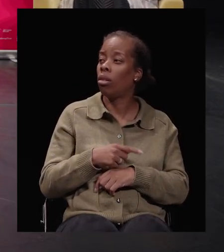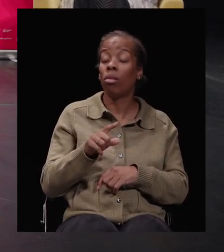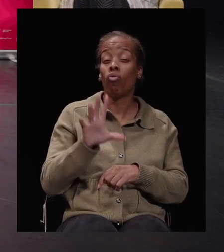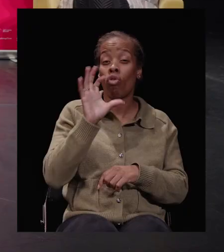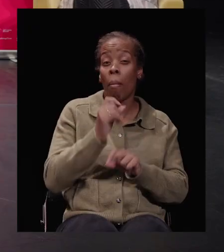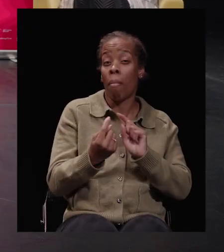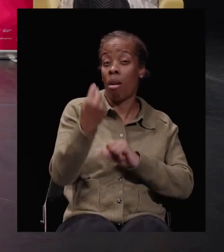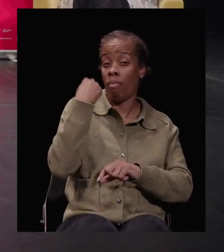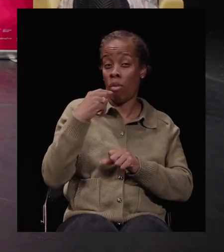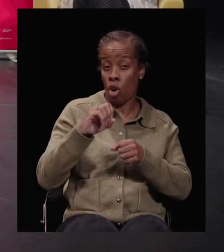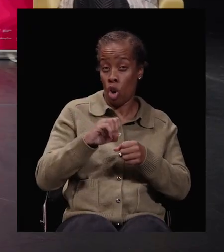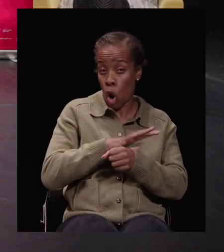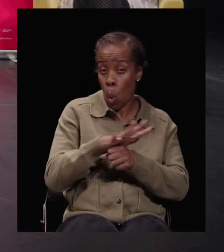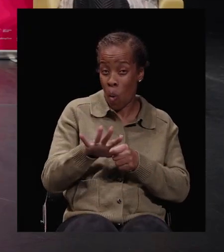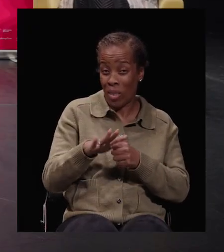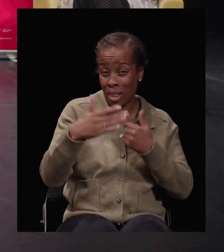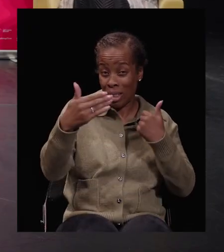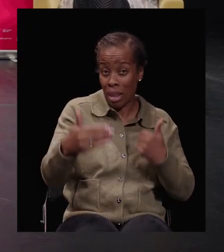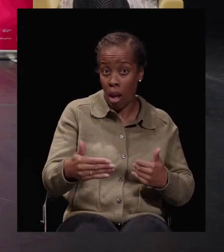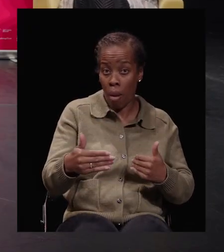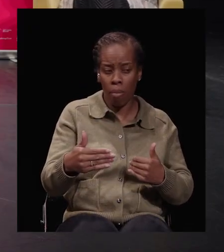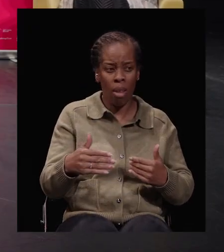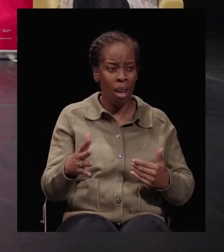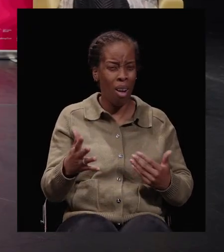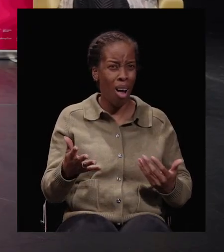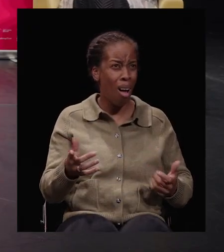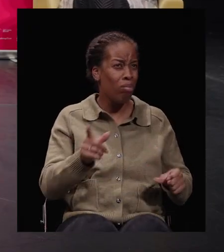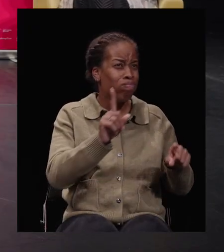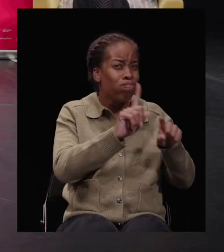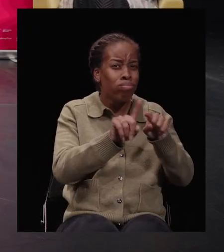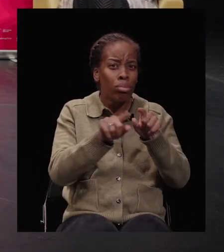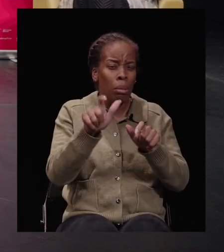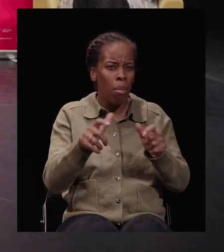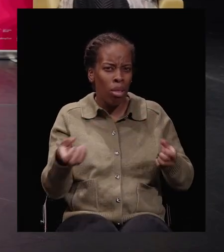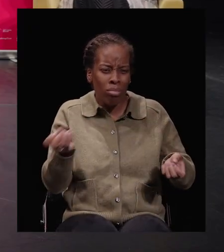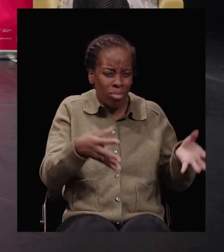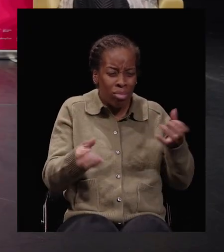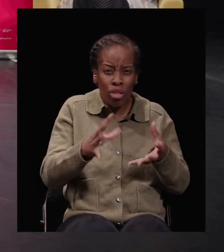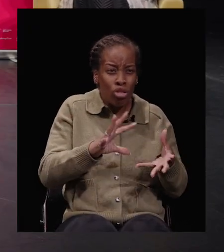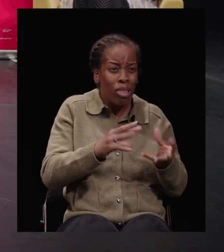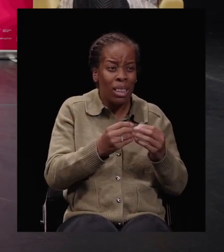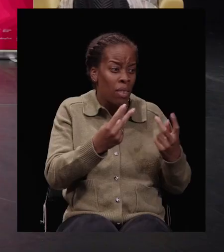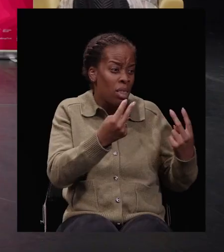and that whole period, everyone was creating. Everyone was finding a way to be creative, whether they were dancing or going to the park